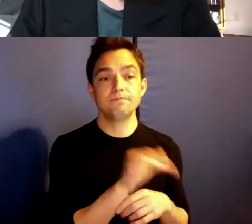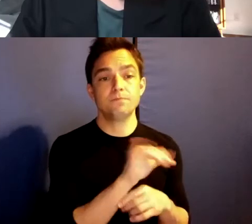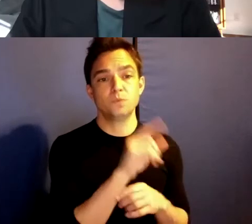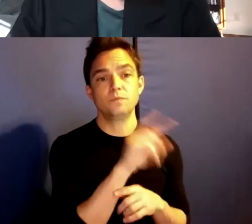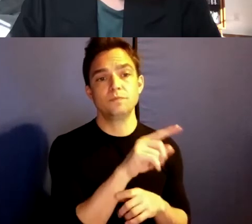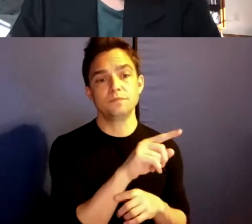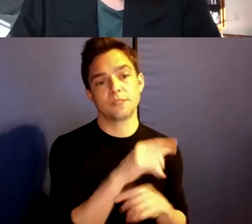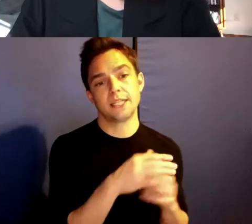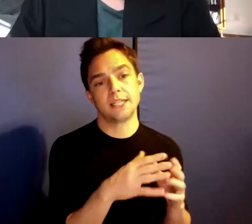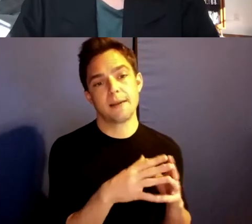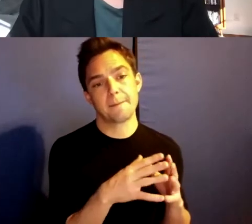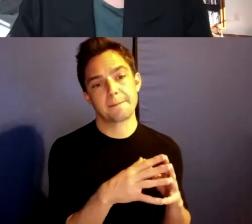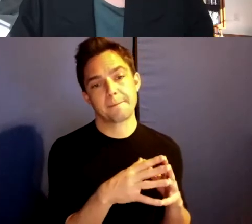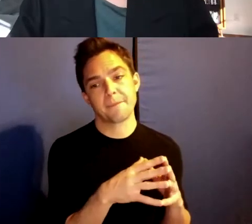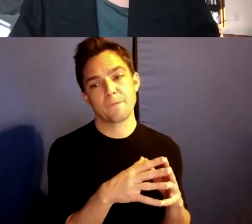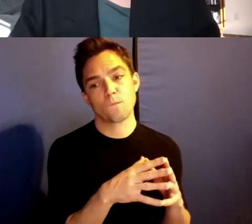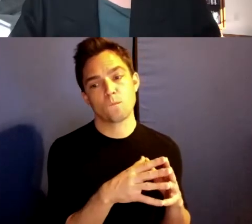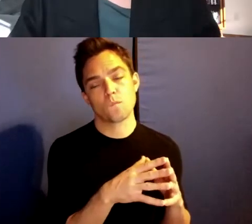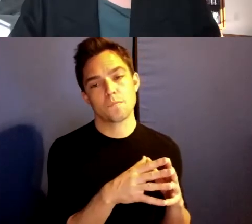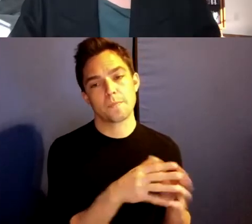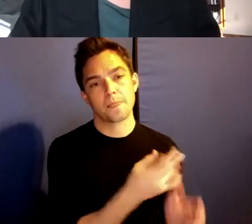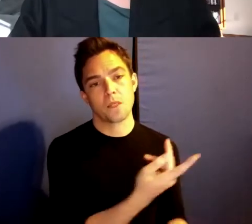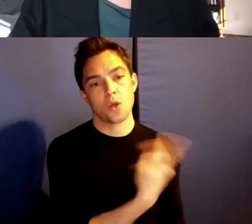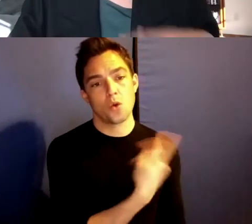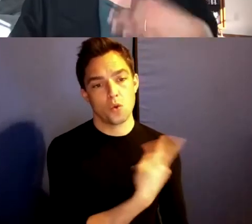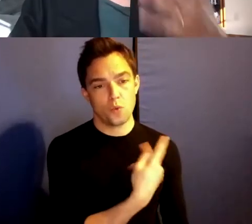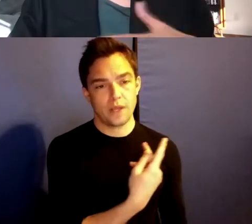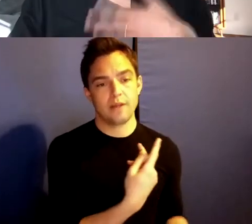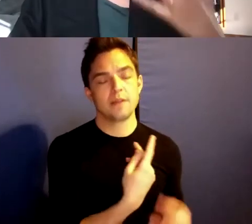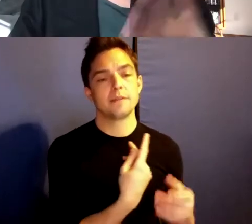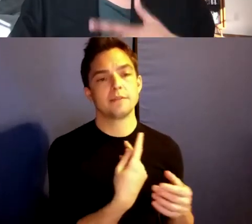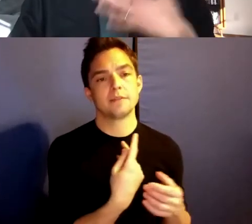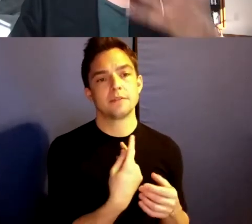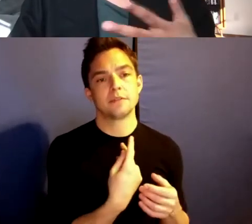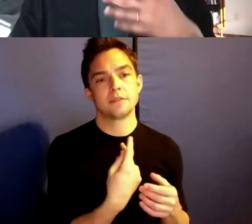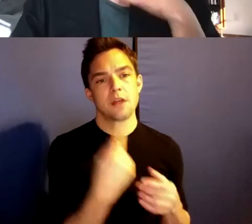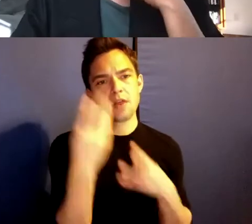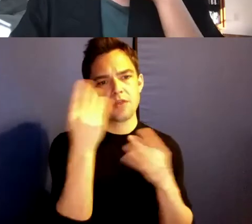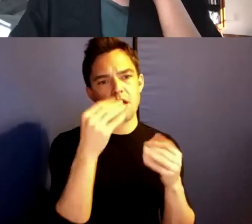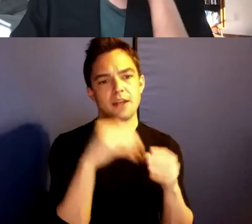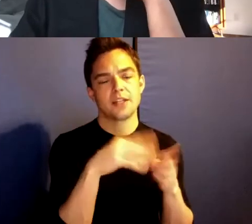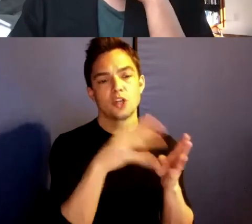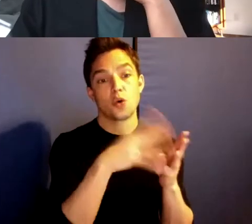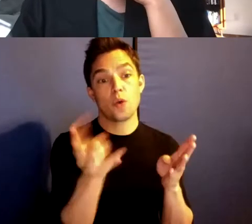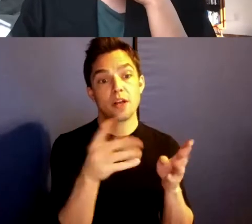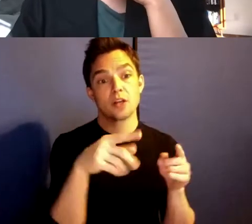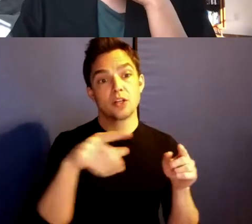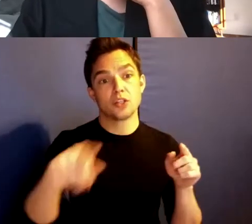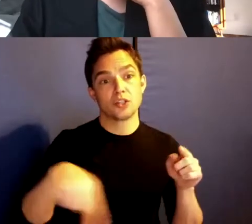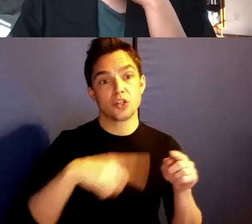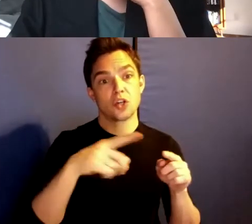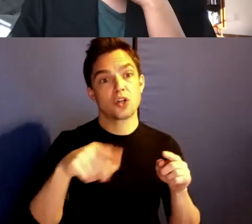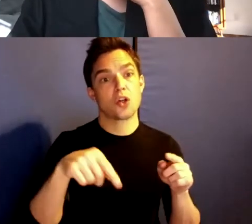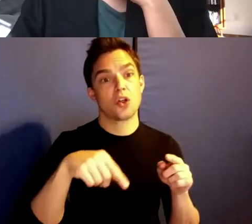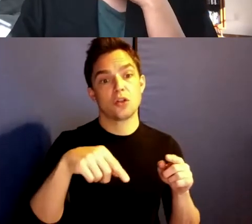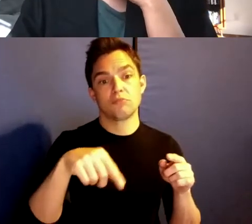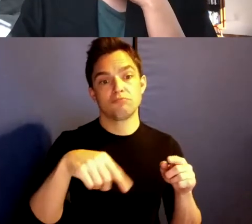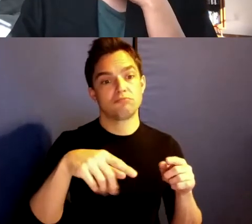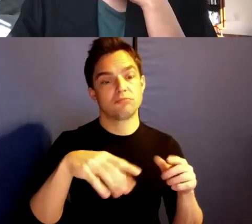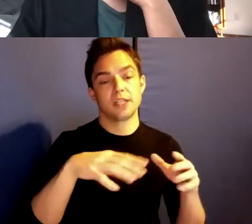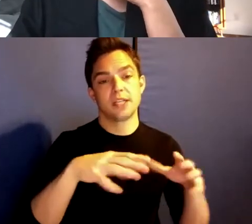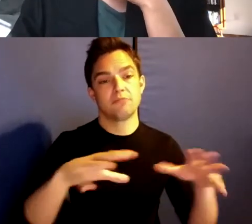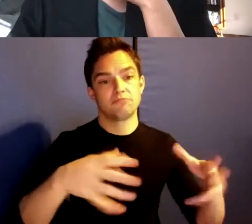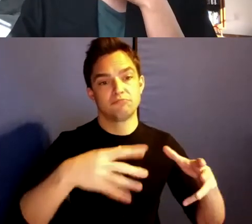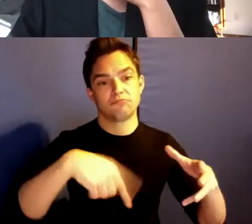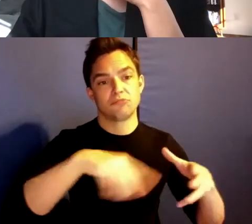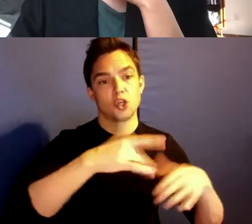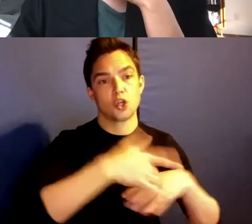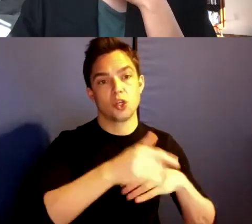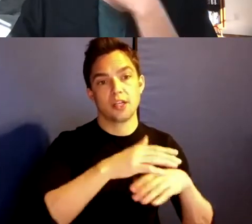And we thought, in queer circles, in queer conversations beyond early on, about parenting